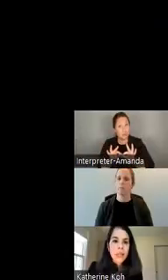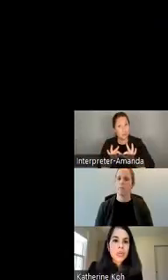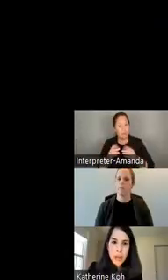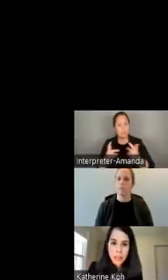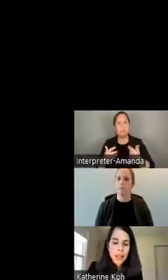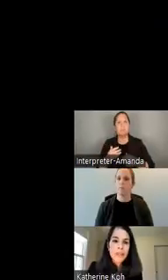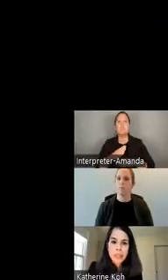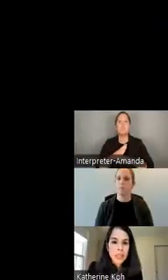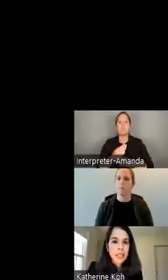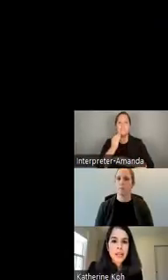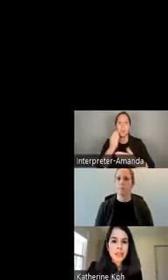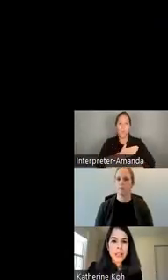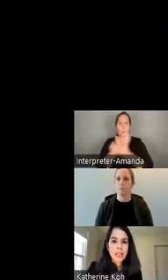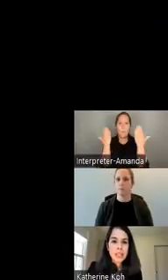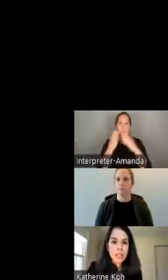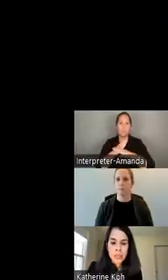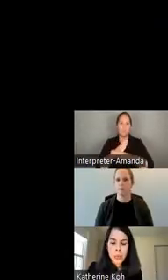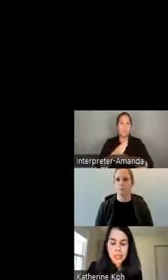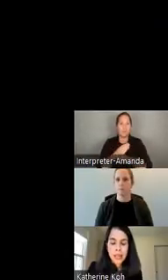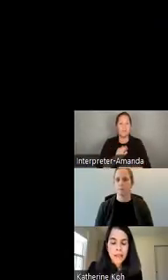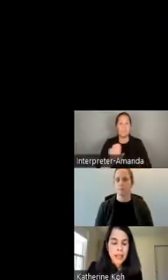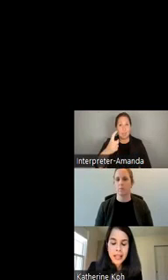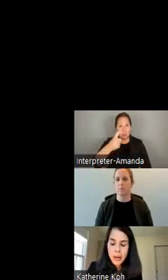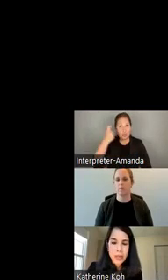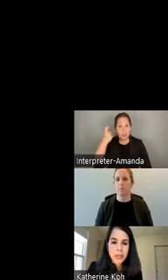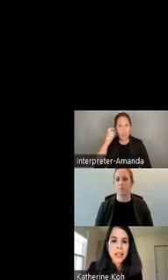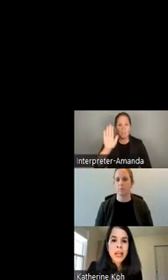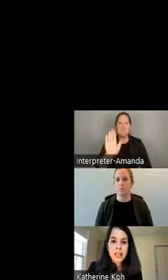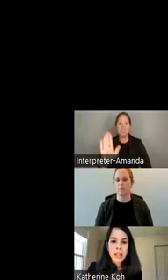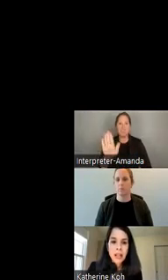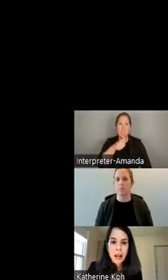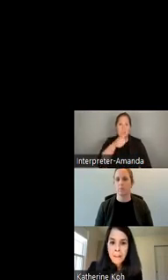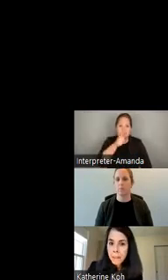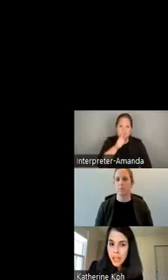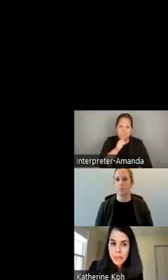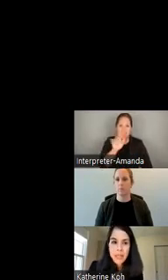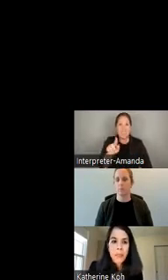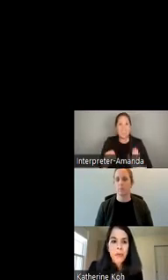the trauma the adversity the suffering that these individuals have encountered that led them to the